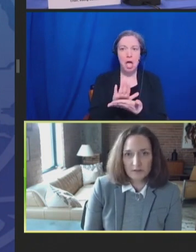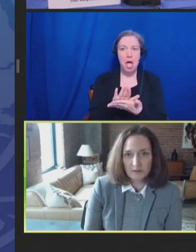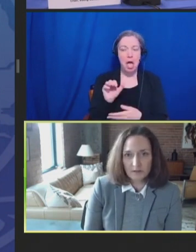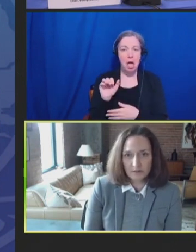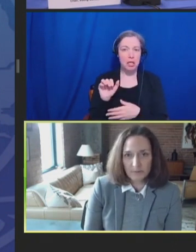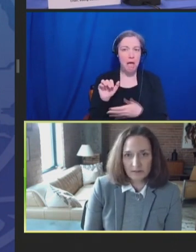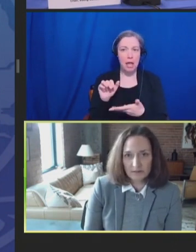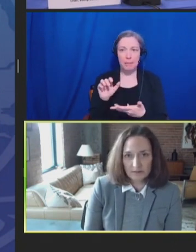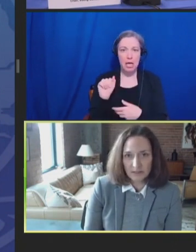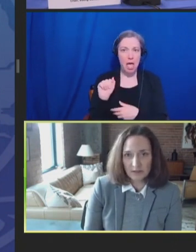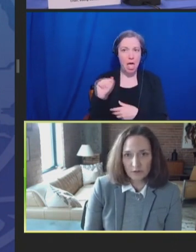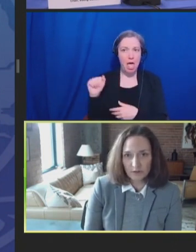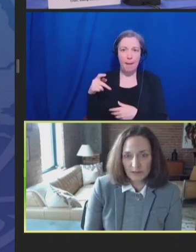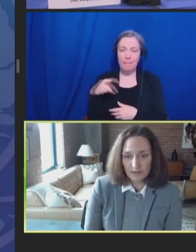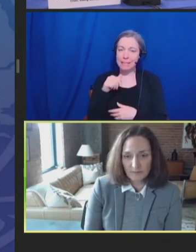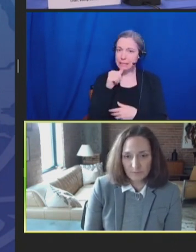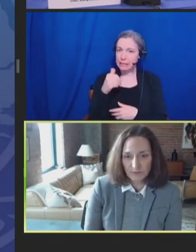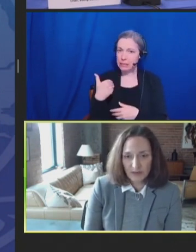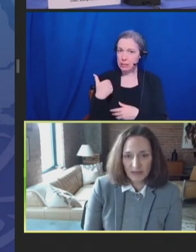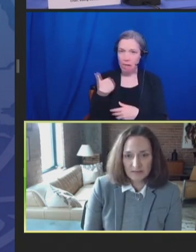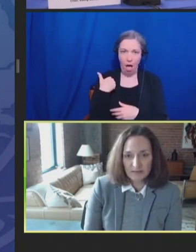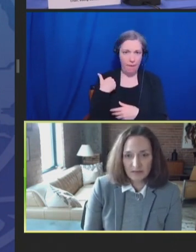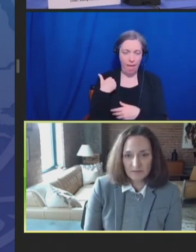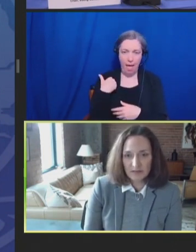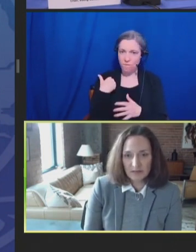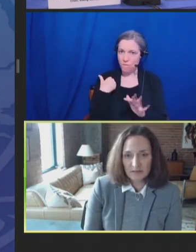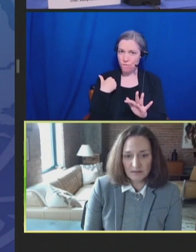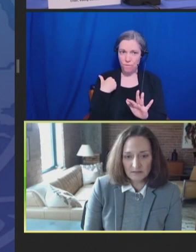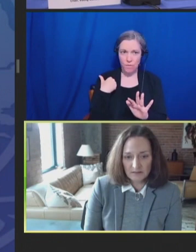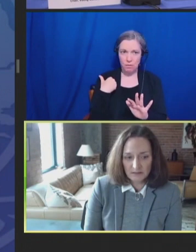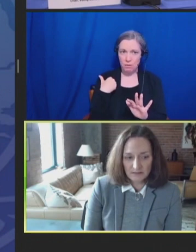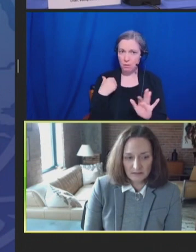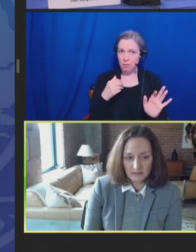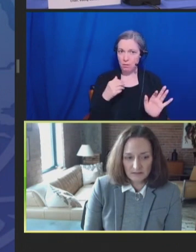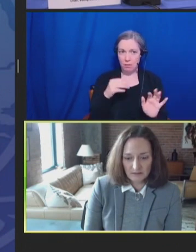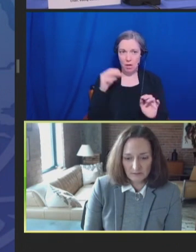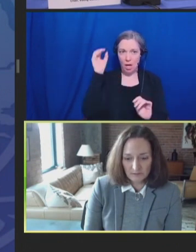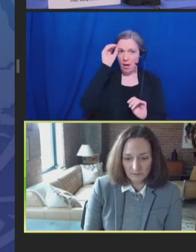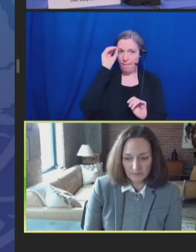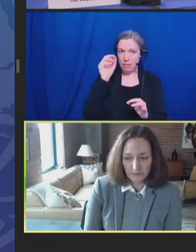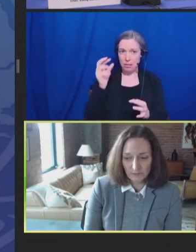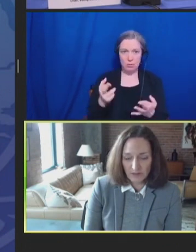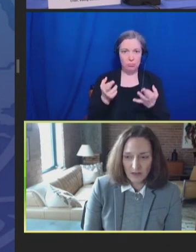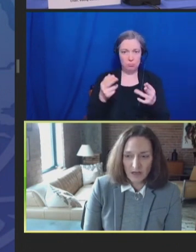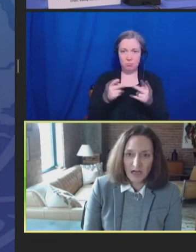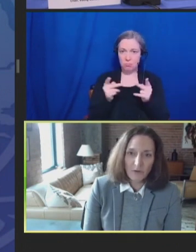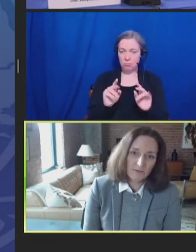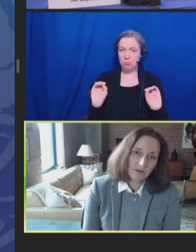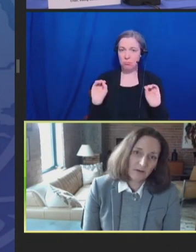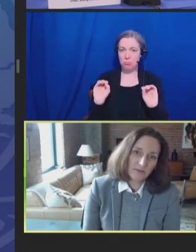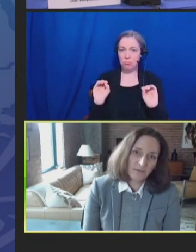watching and listening and learning as the FDA and CDC continue to review. However,